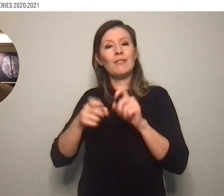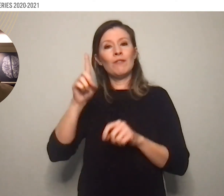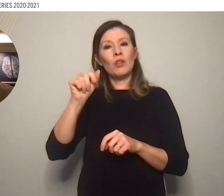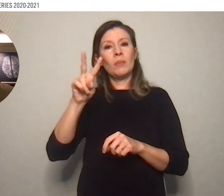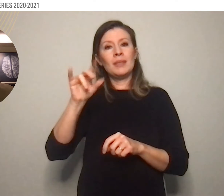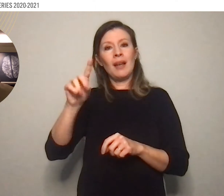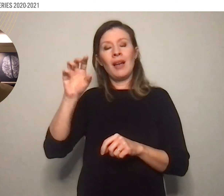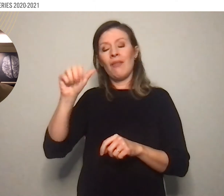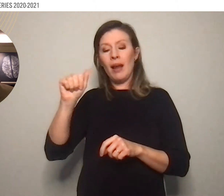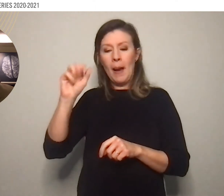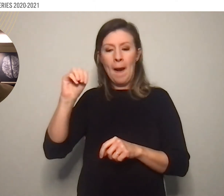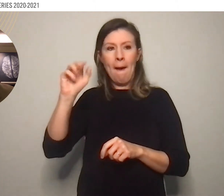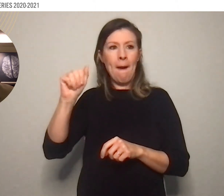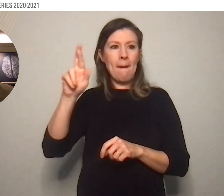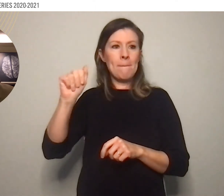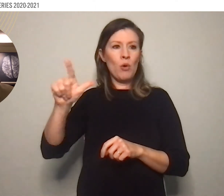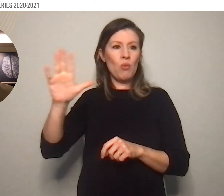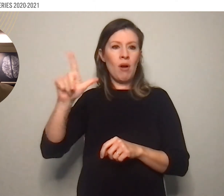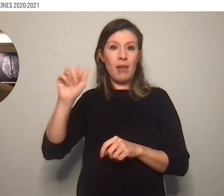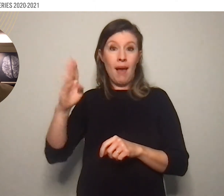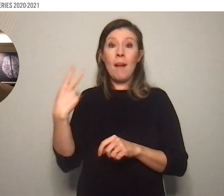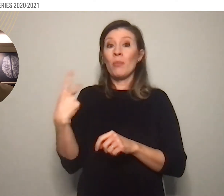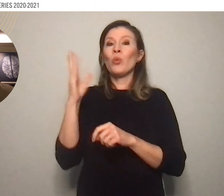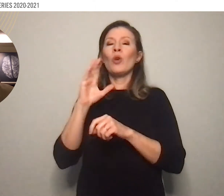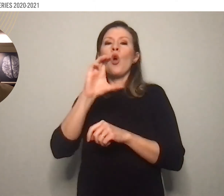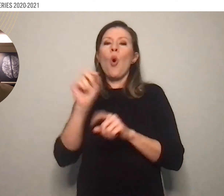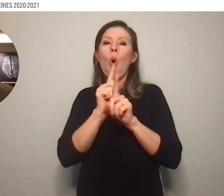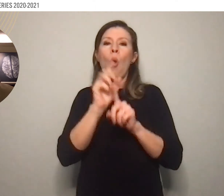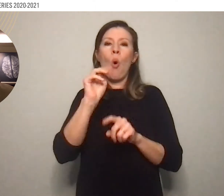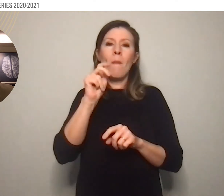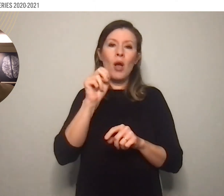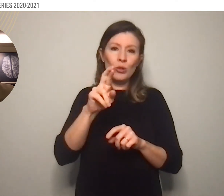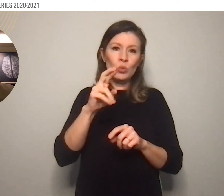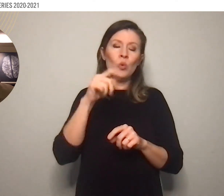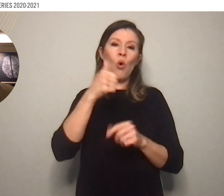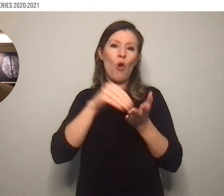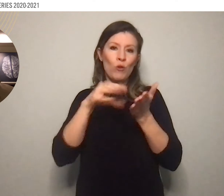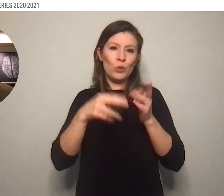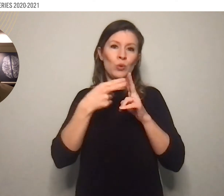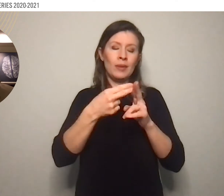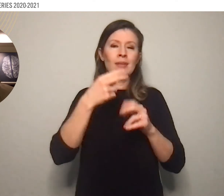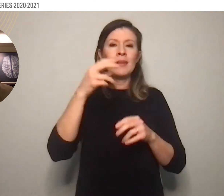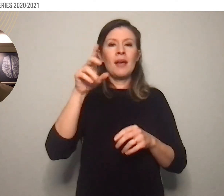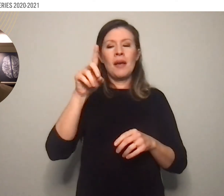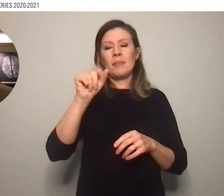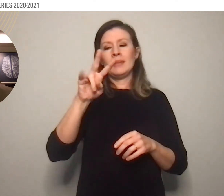that we co-mentored, his name was David Grayson. Now using this technique called Dreads, which allows you to